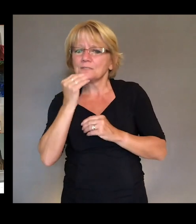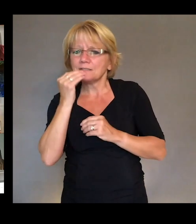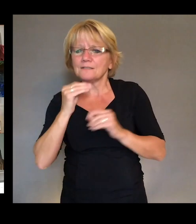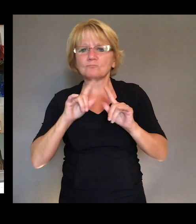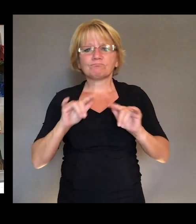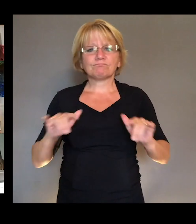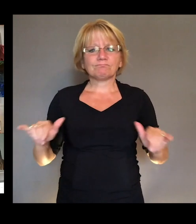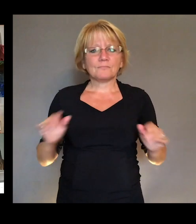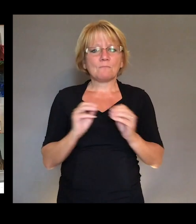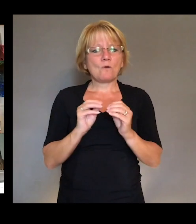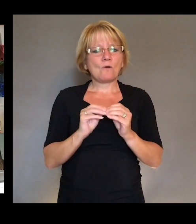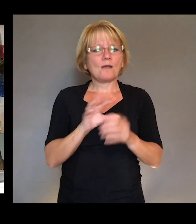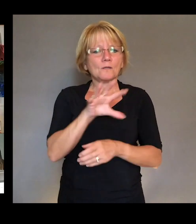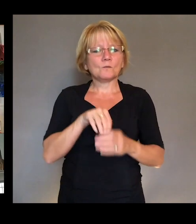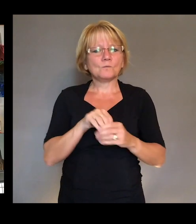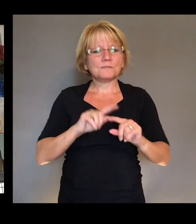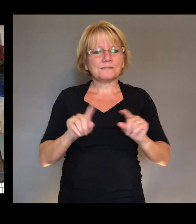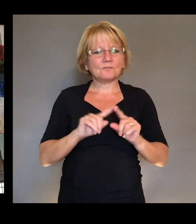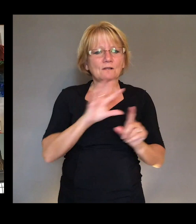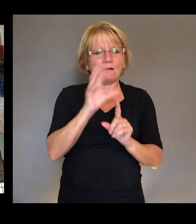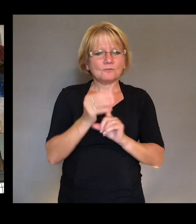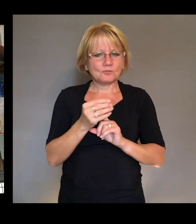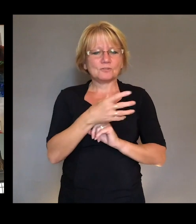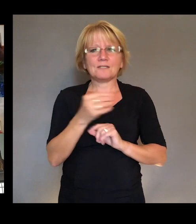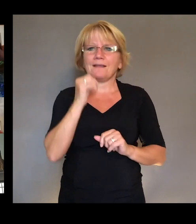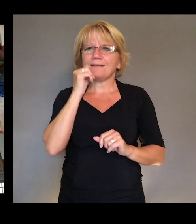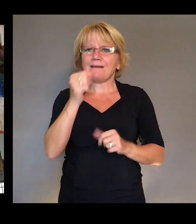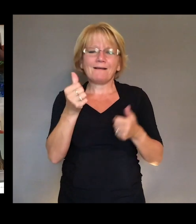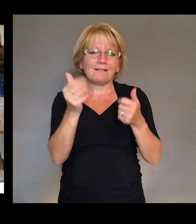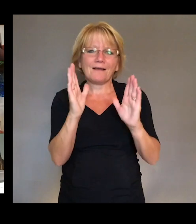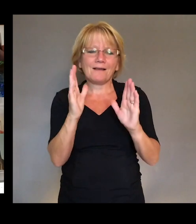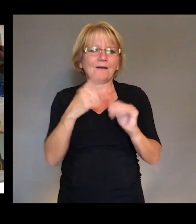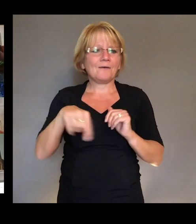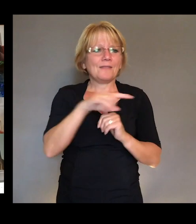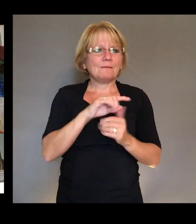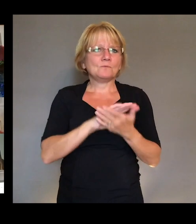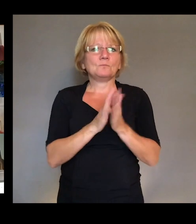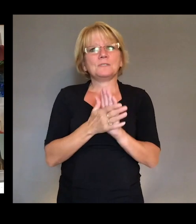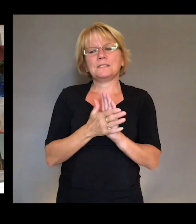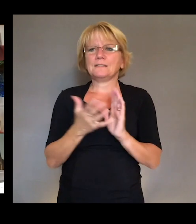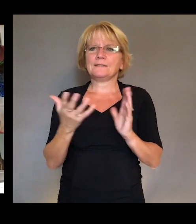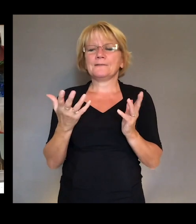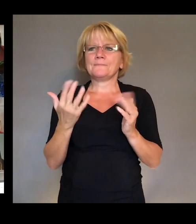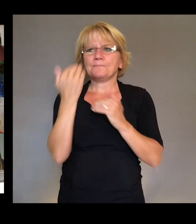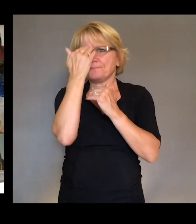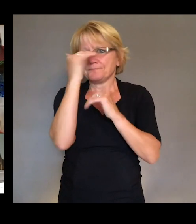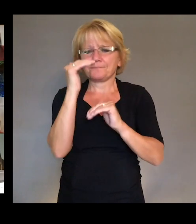and just really being more diverse and inclusive of different cultures and not allowing them to get to a point, as I said earlier, you know,